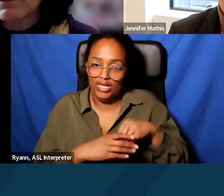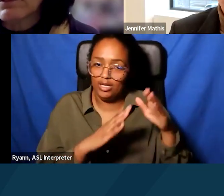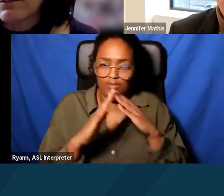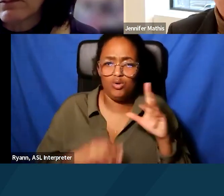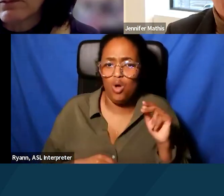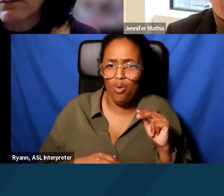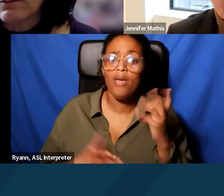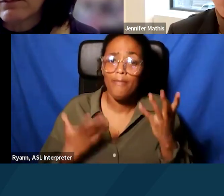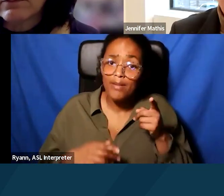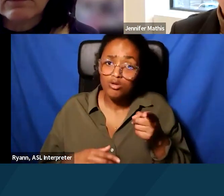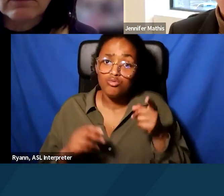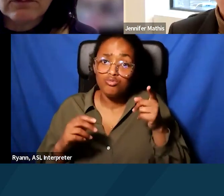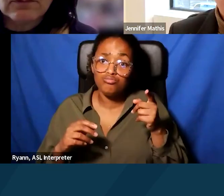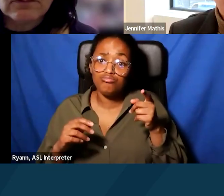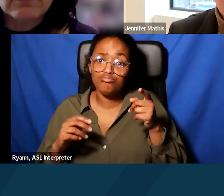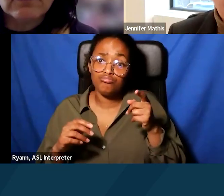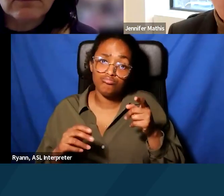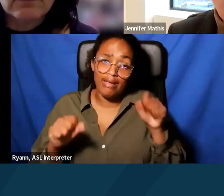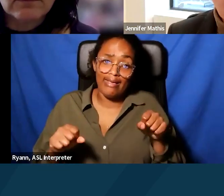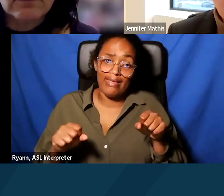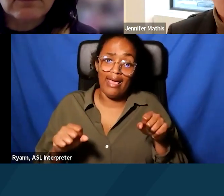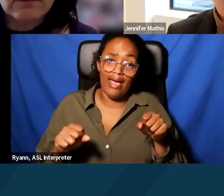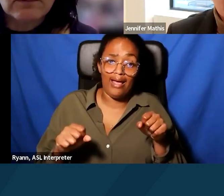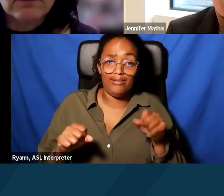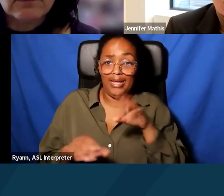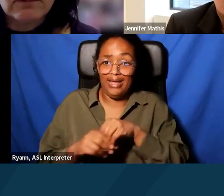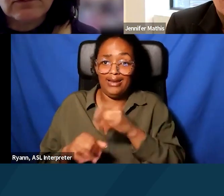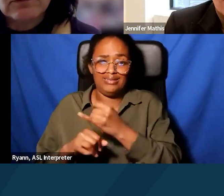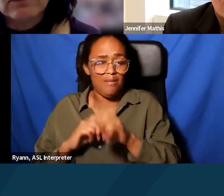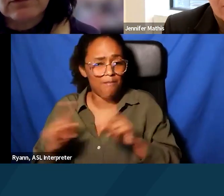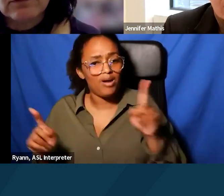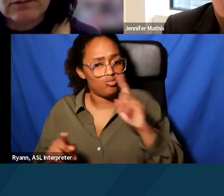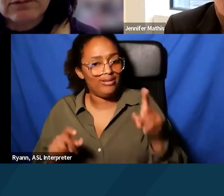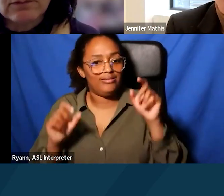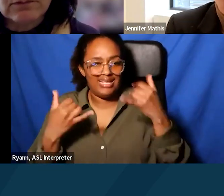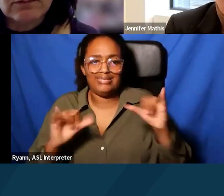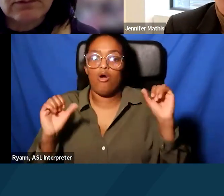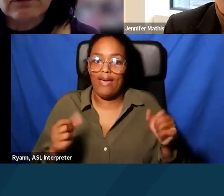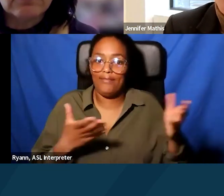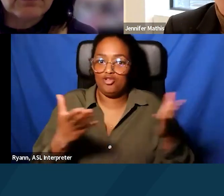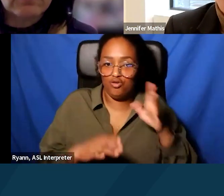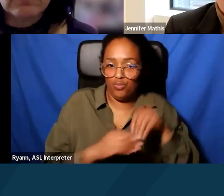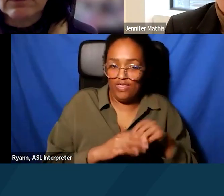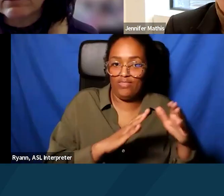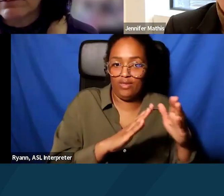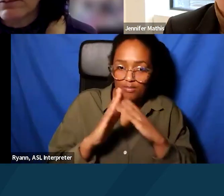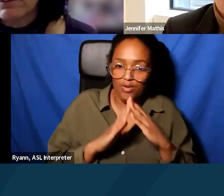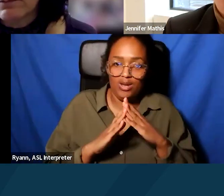But, again, then being served in the community in so many cases and that's what waivers do,